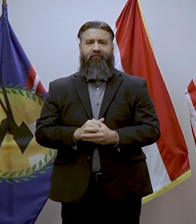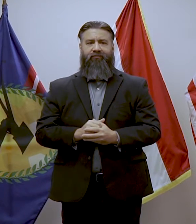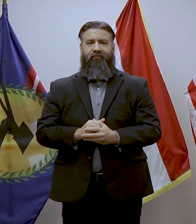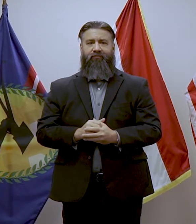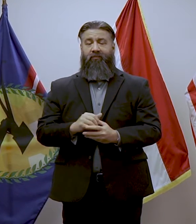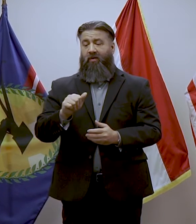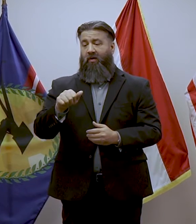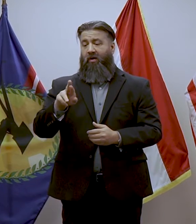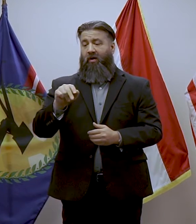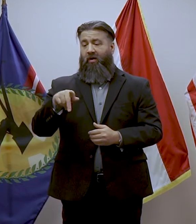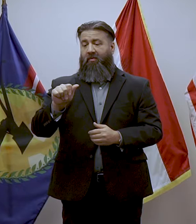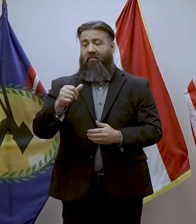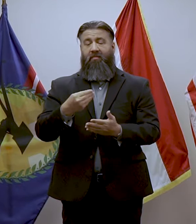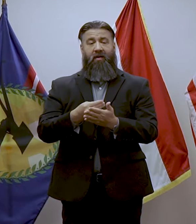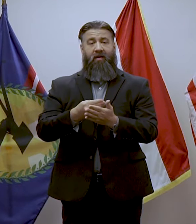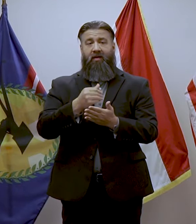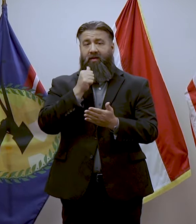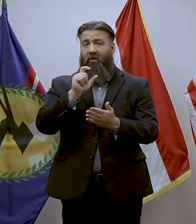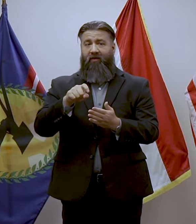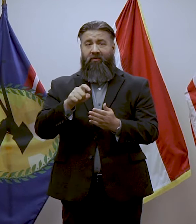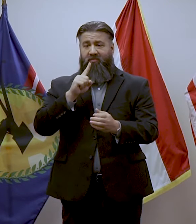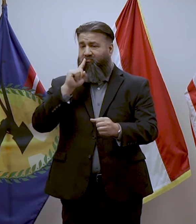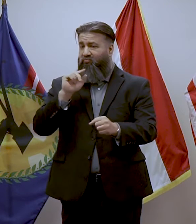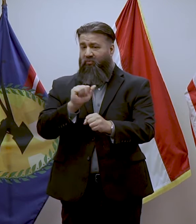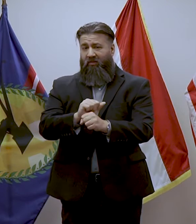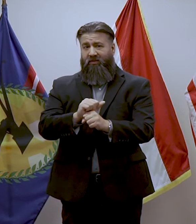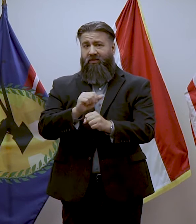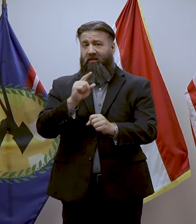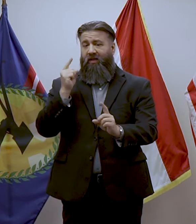Our funds do not have to be obligated until December 31.